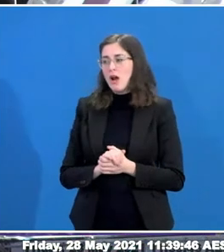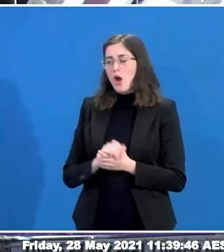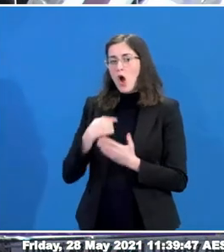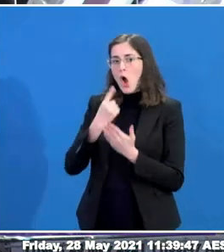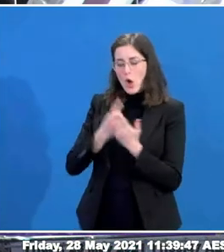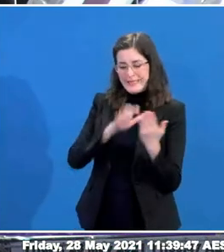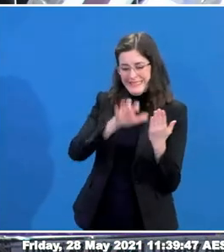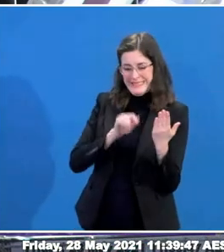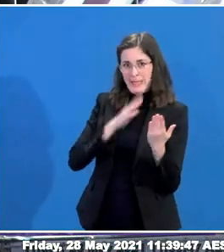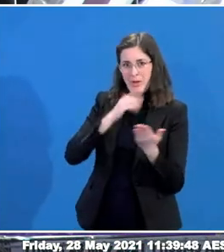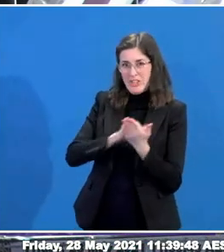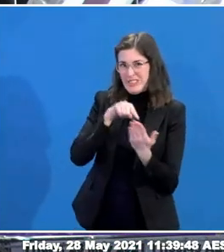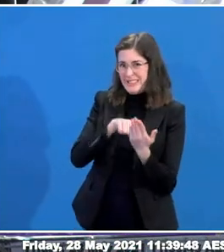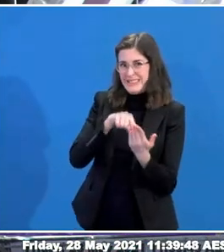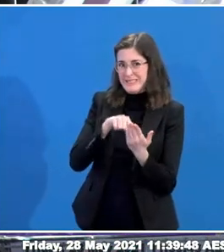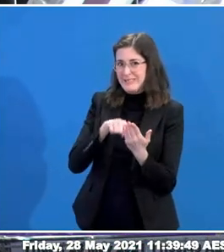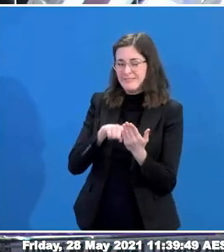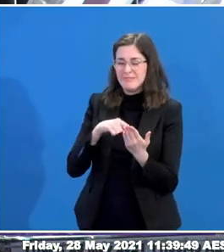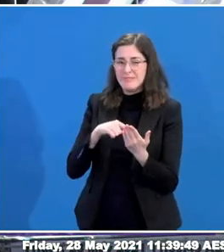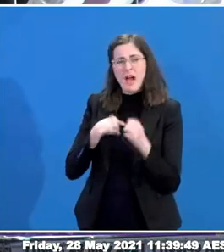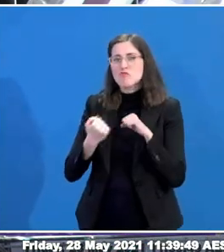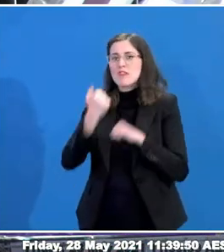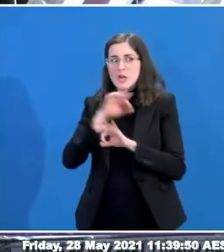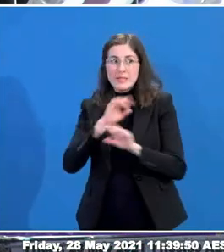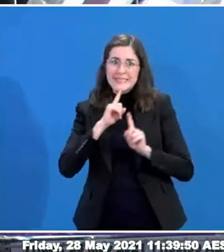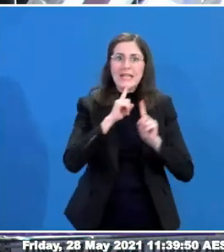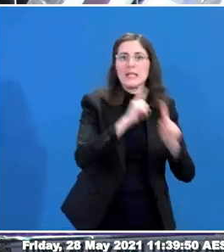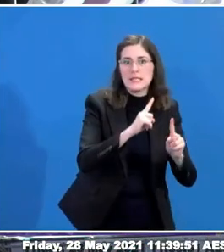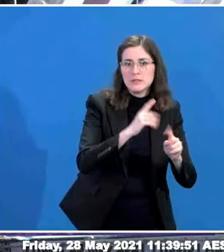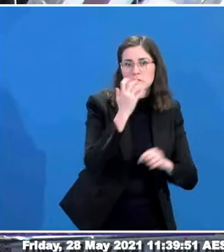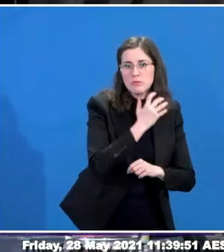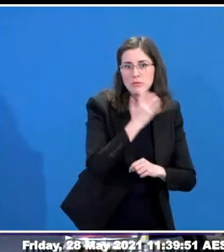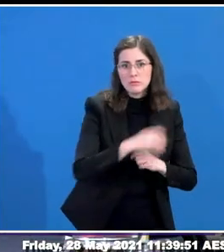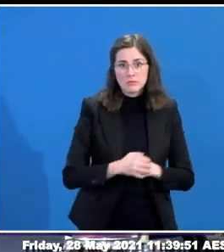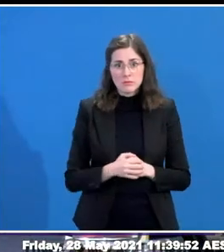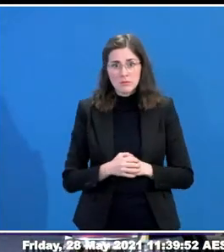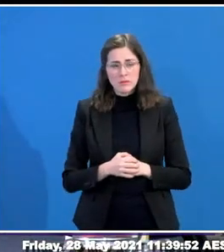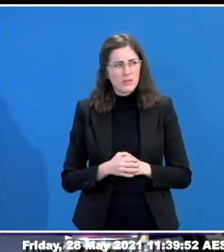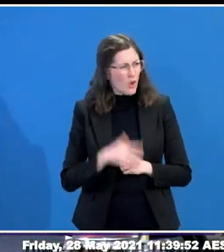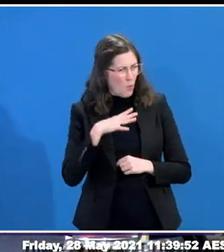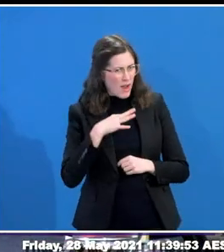Is that because it took having to come to the Royal Commission to make an apology? I don't believe so.